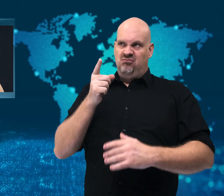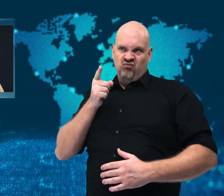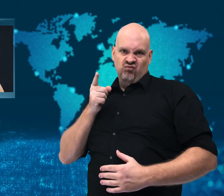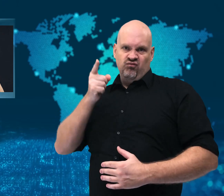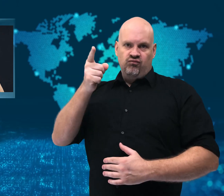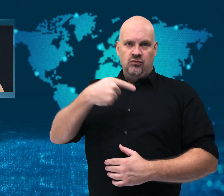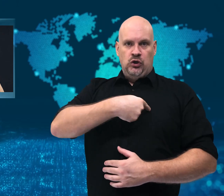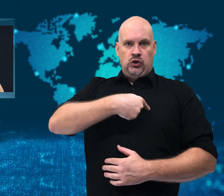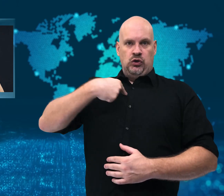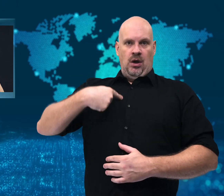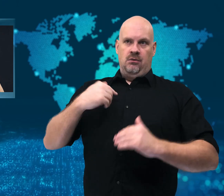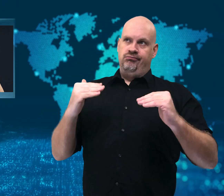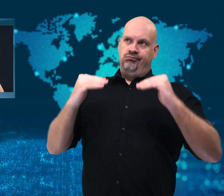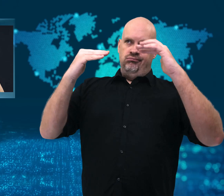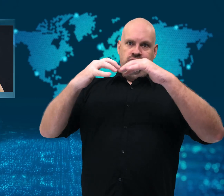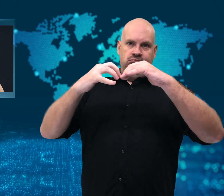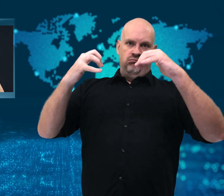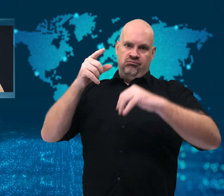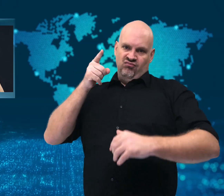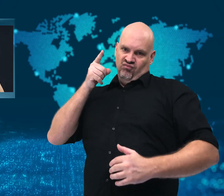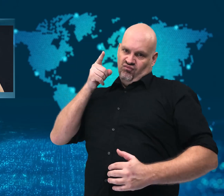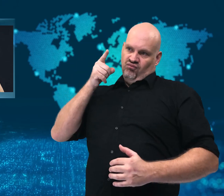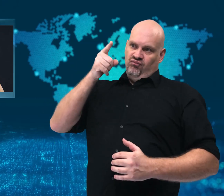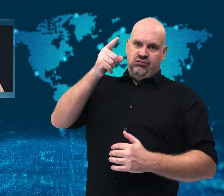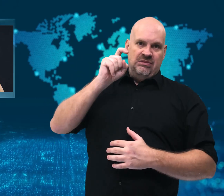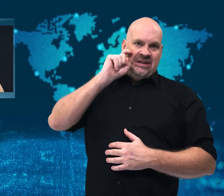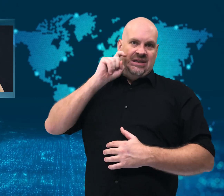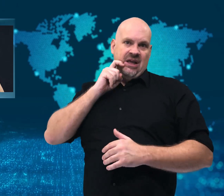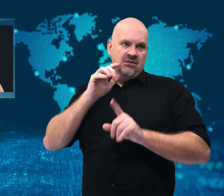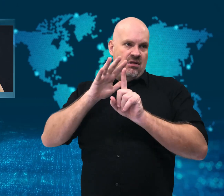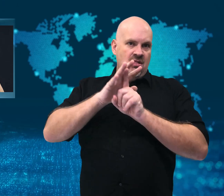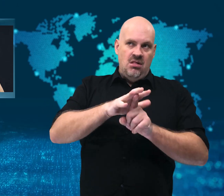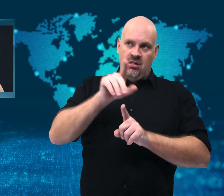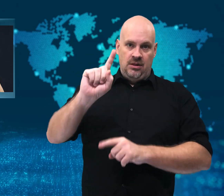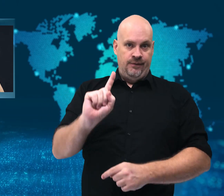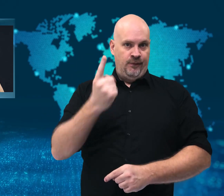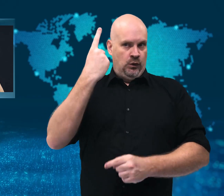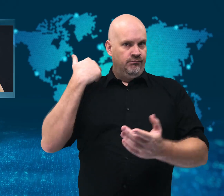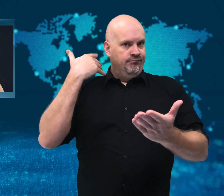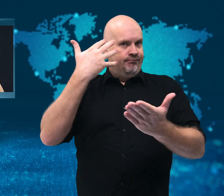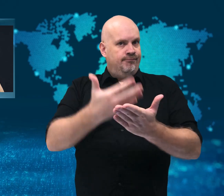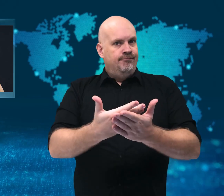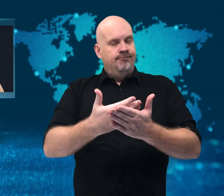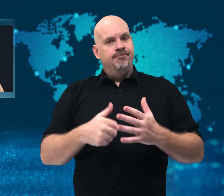a senior Chinese party official.